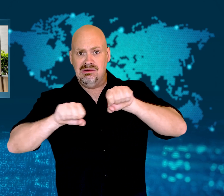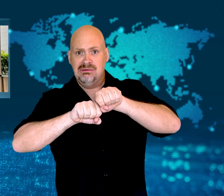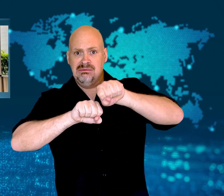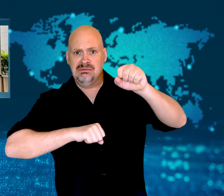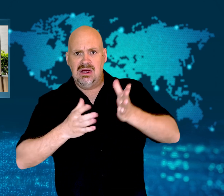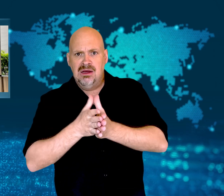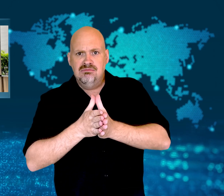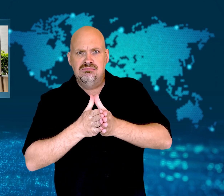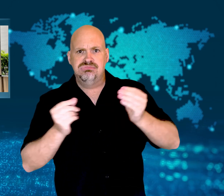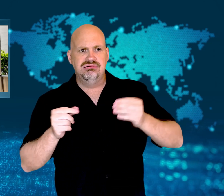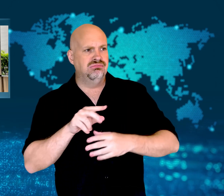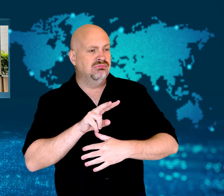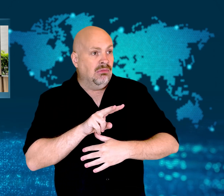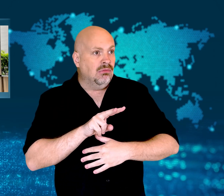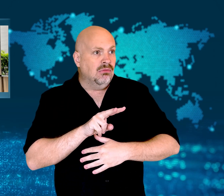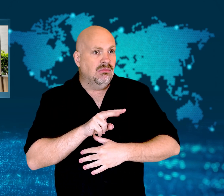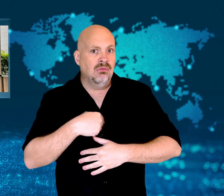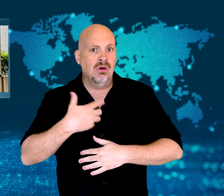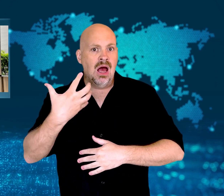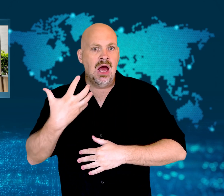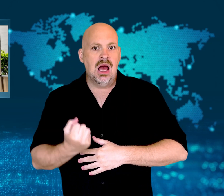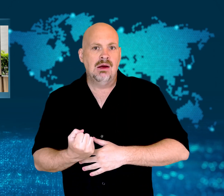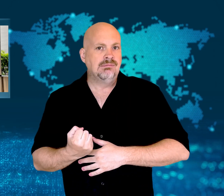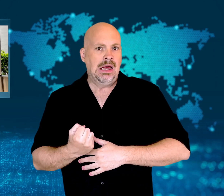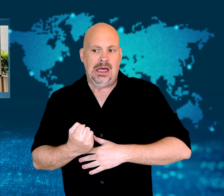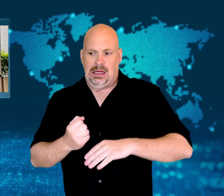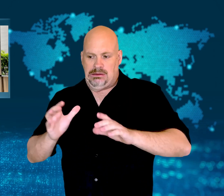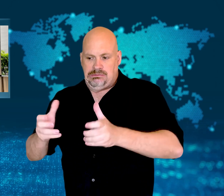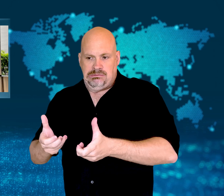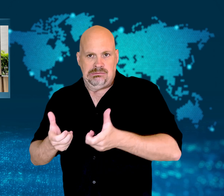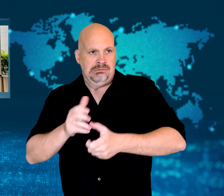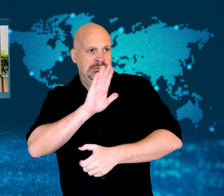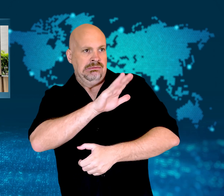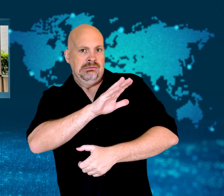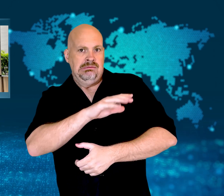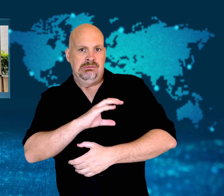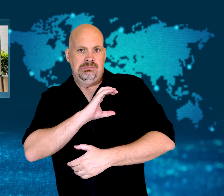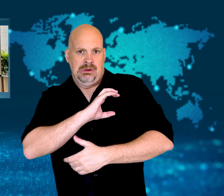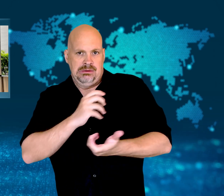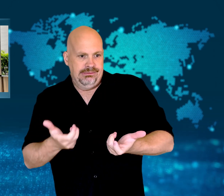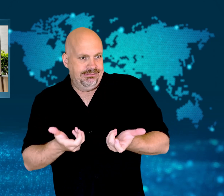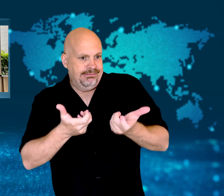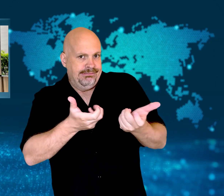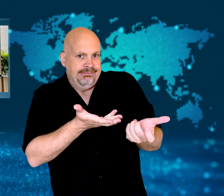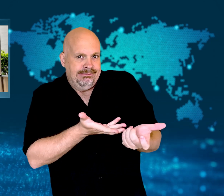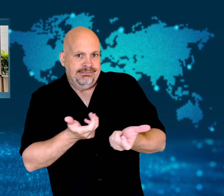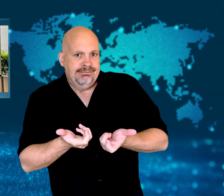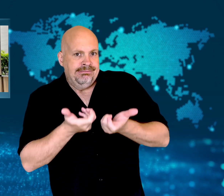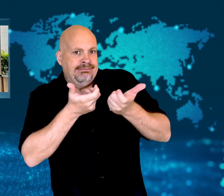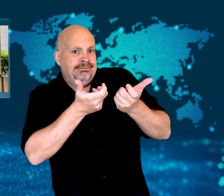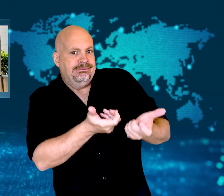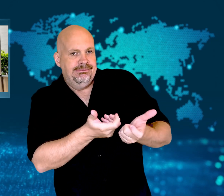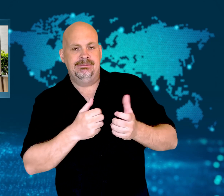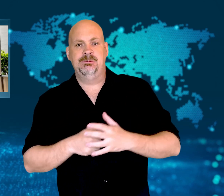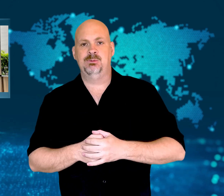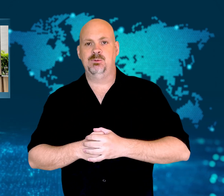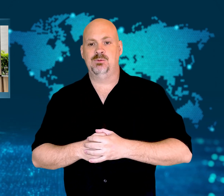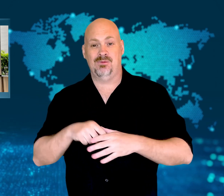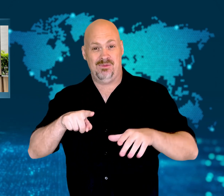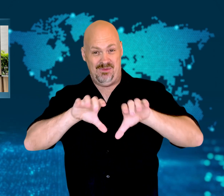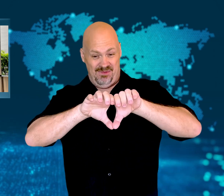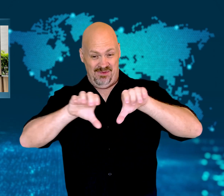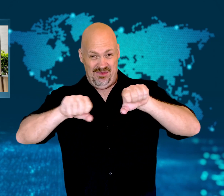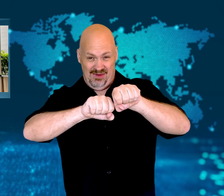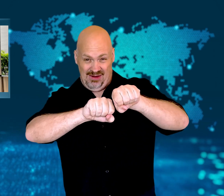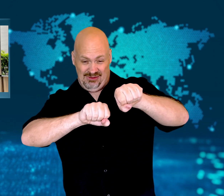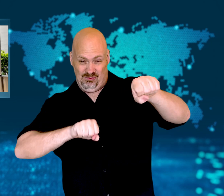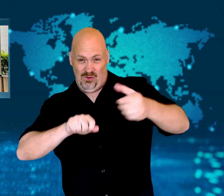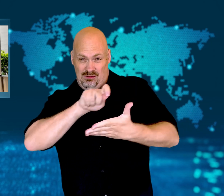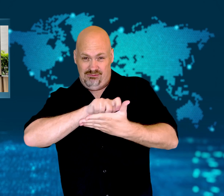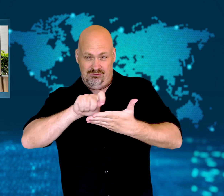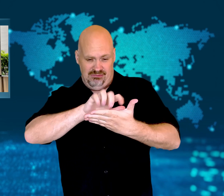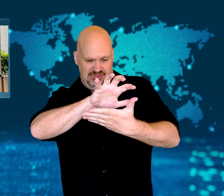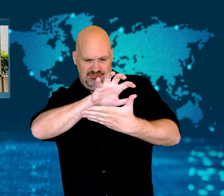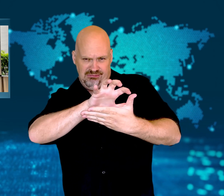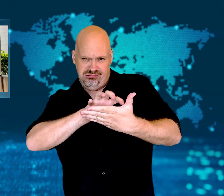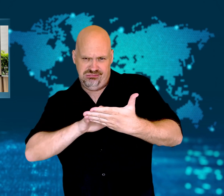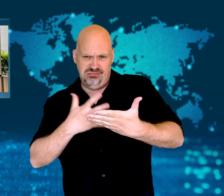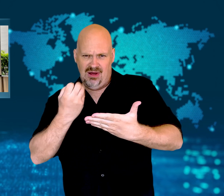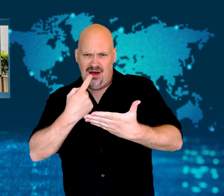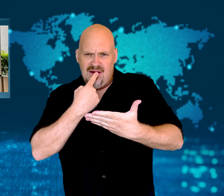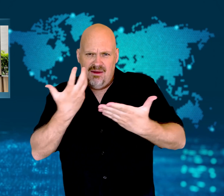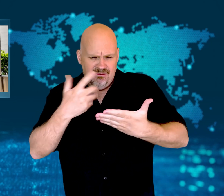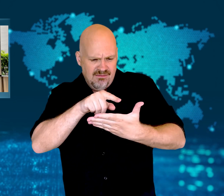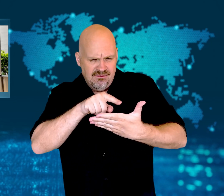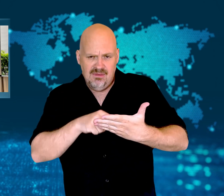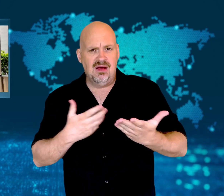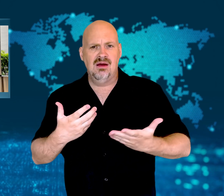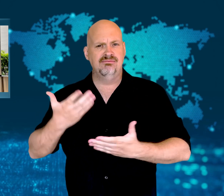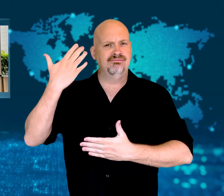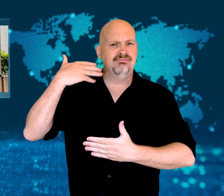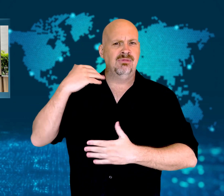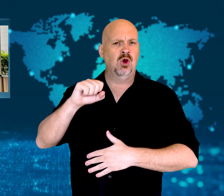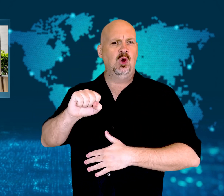When he saw an appeal by the police for the item, he turned in both pieces